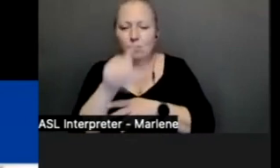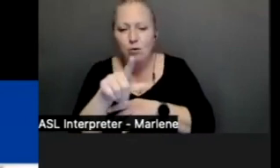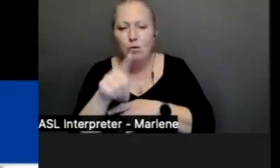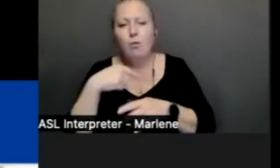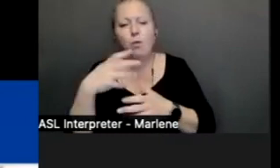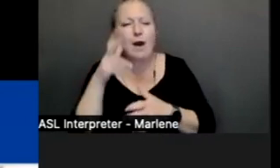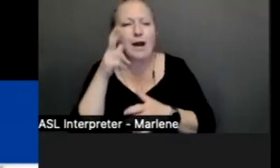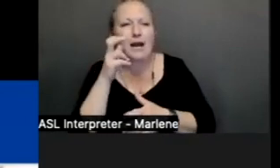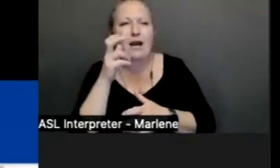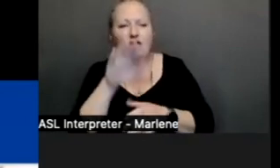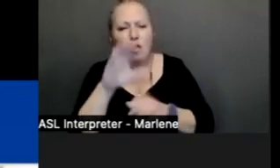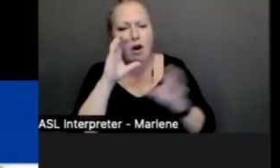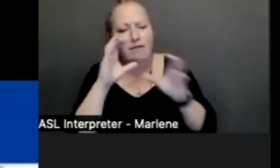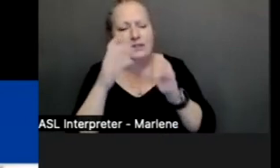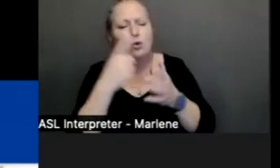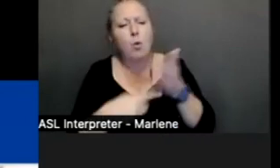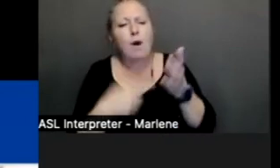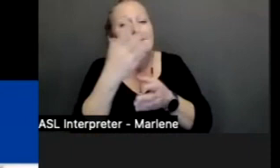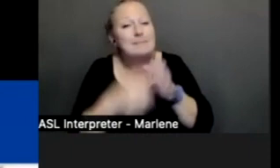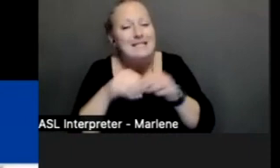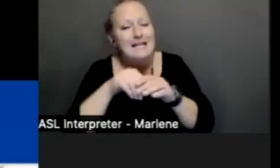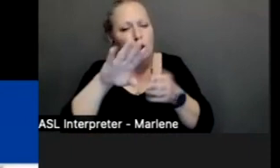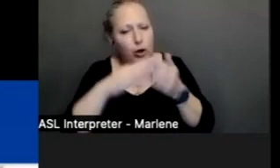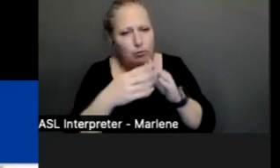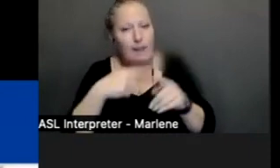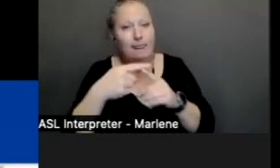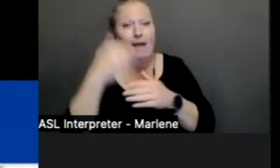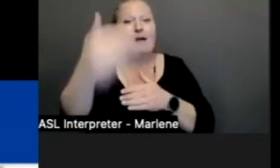what might be missing in your community. And then in June, we'll be taking a look at